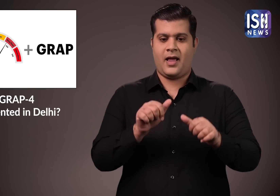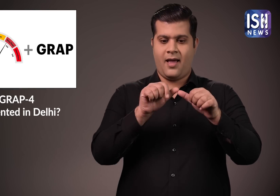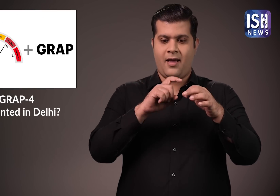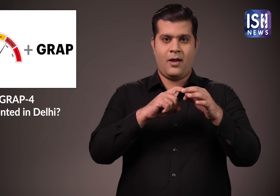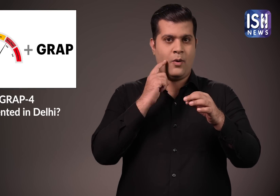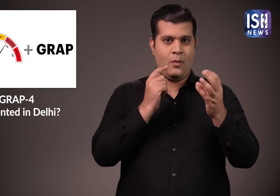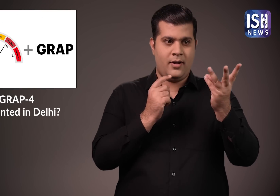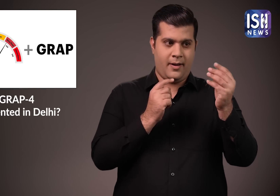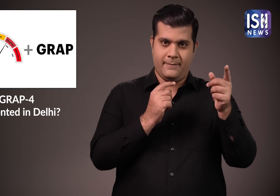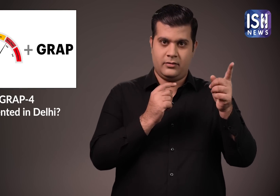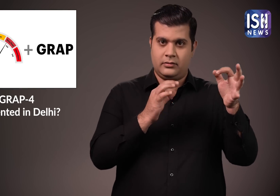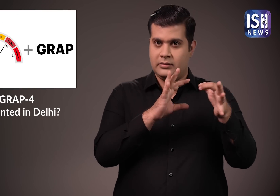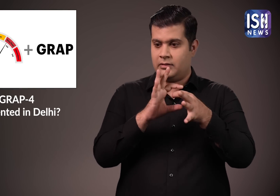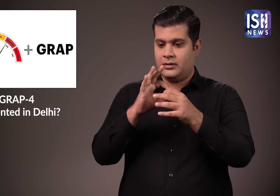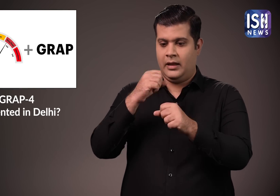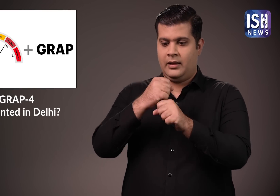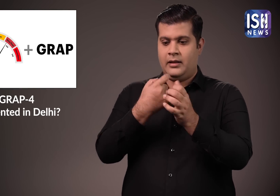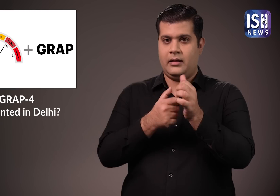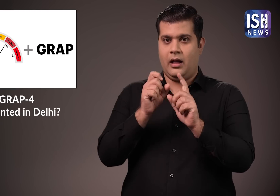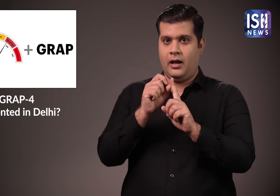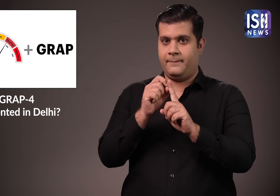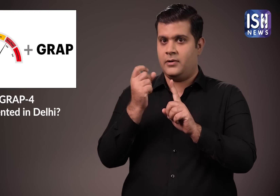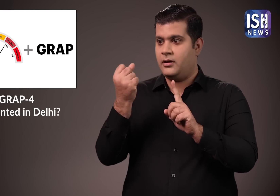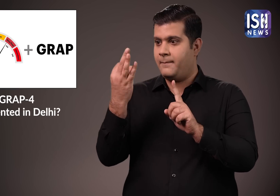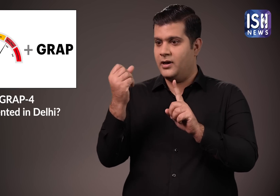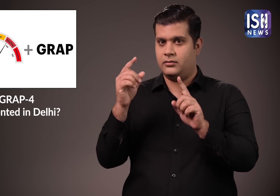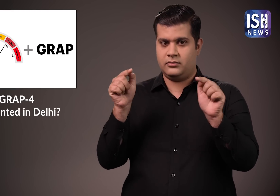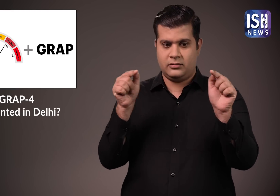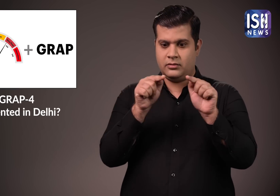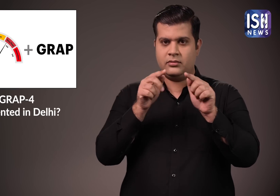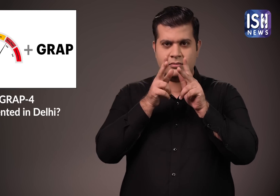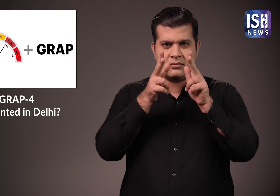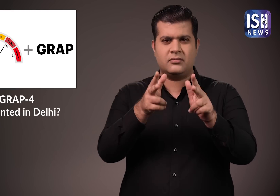The GRAP is categorised based on the AQI levels.